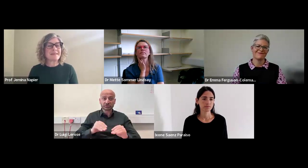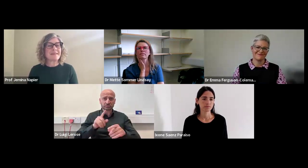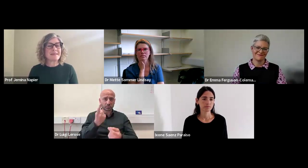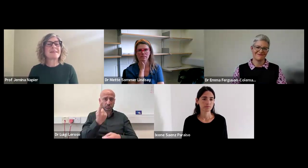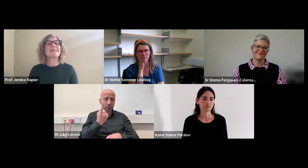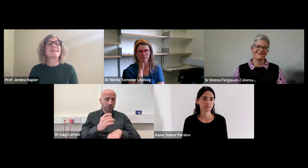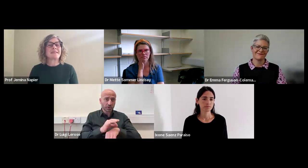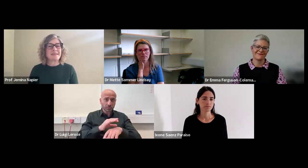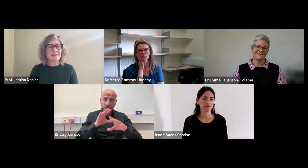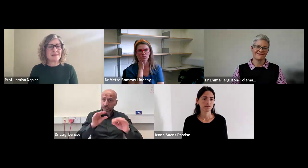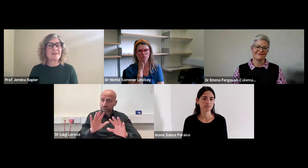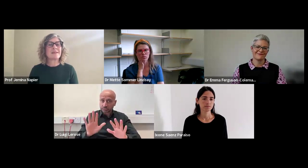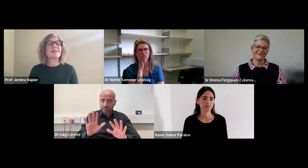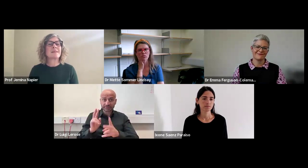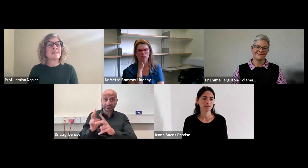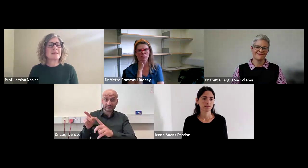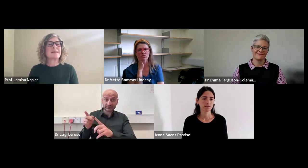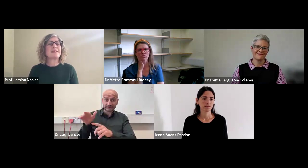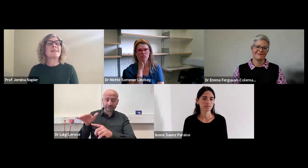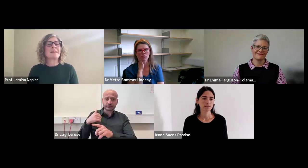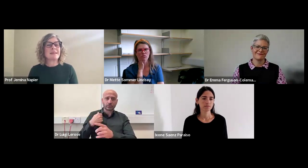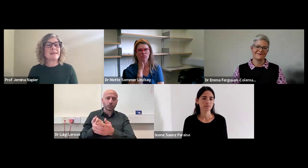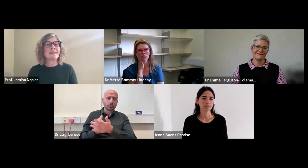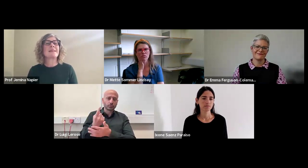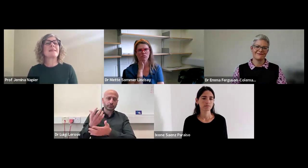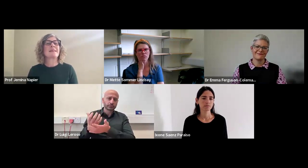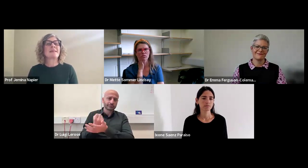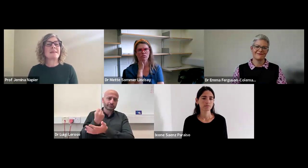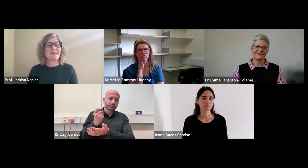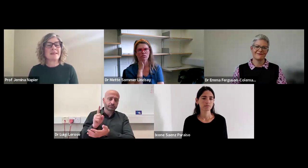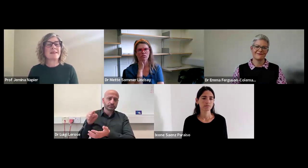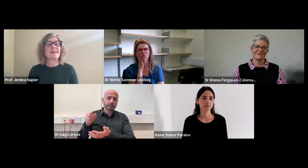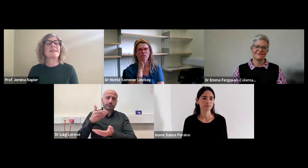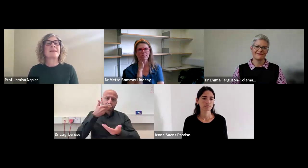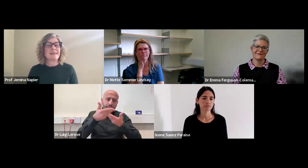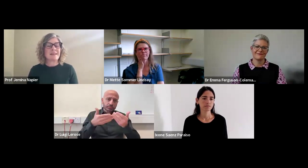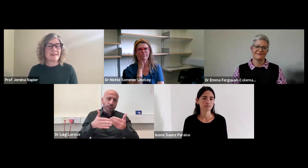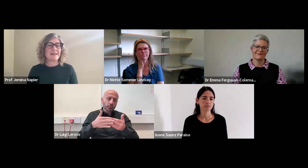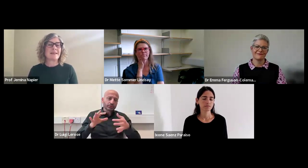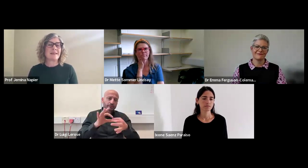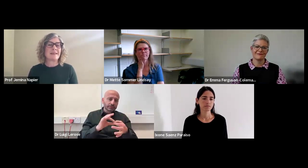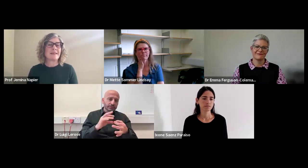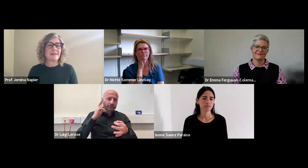for them, deaf awareness- those sorts of things can help. I also grab the opportunity at the end